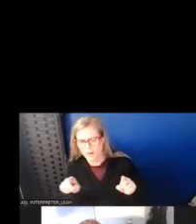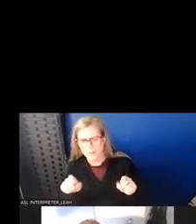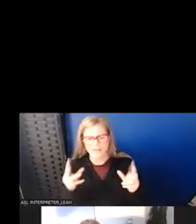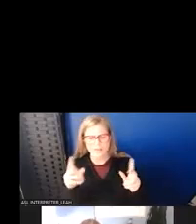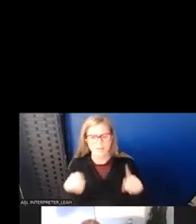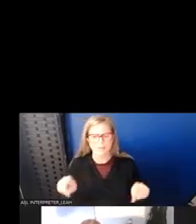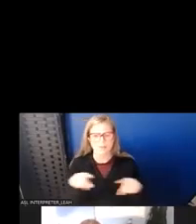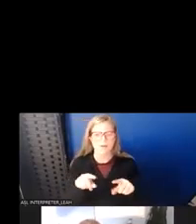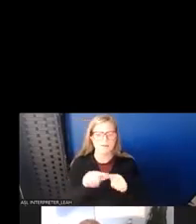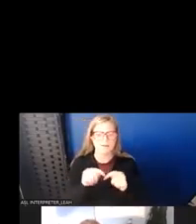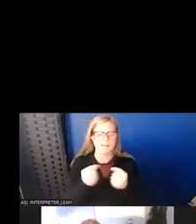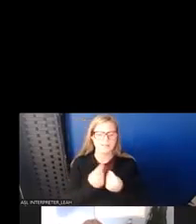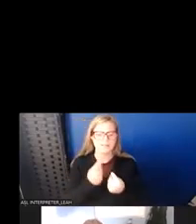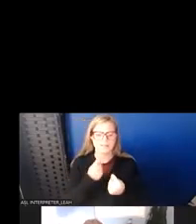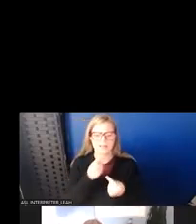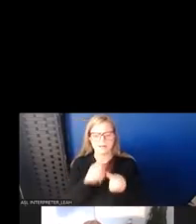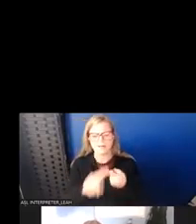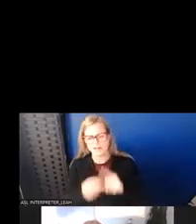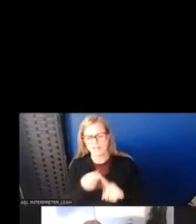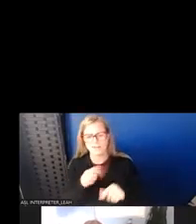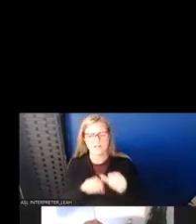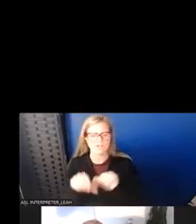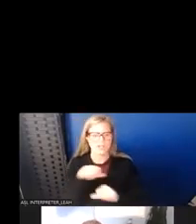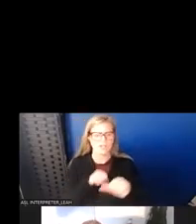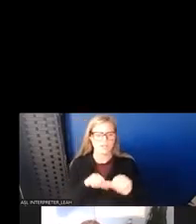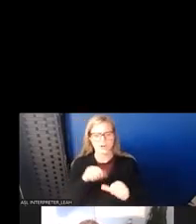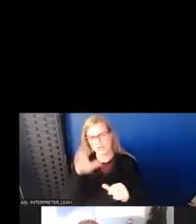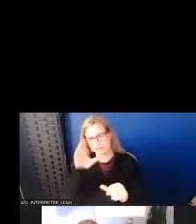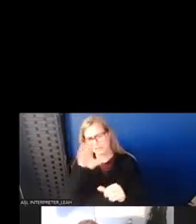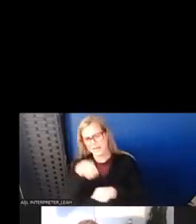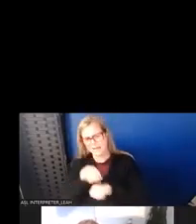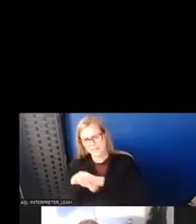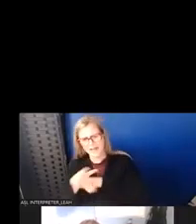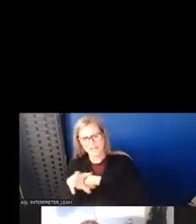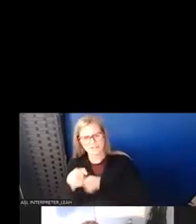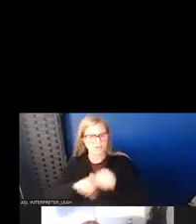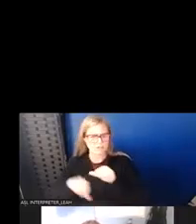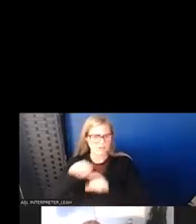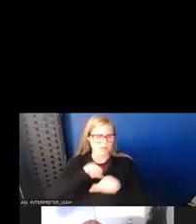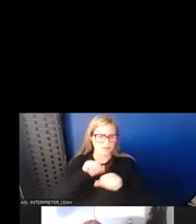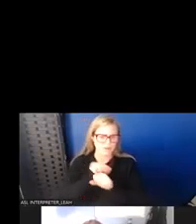other, also seek advice from each other, they work with each other and that's all really great.